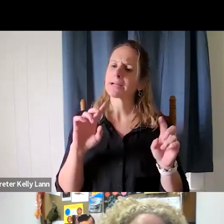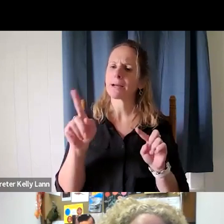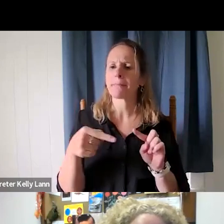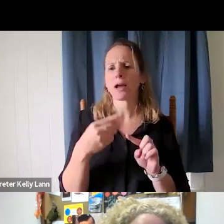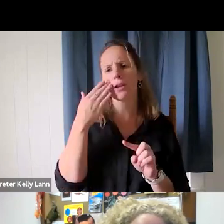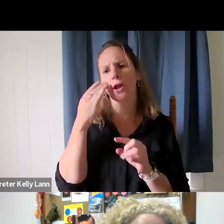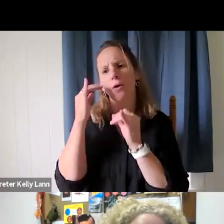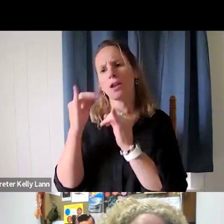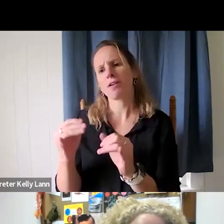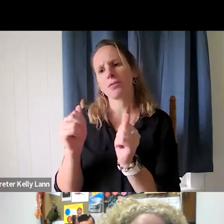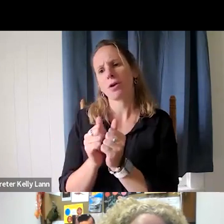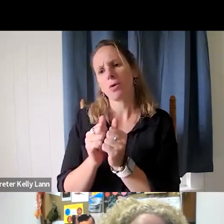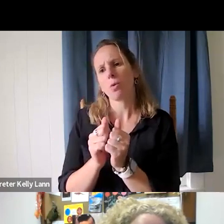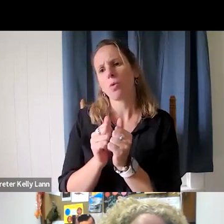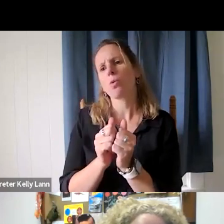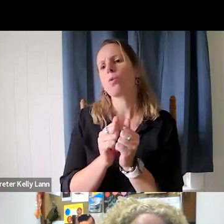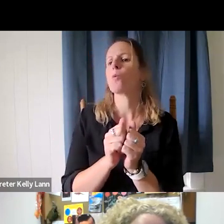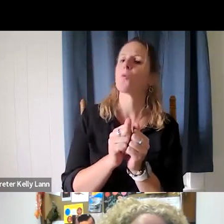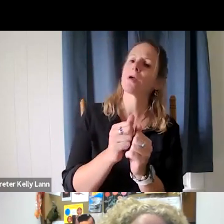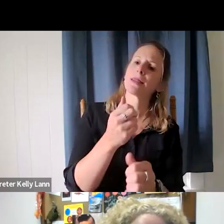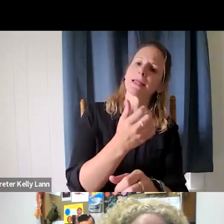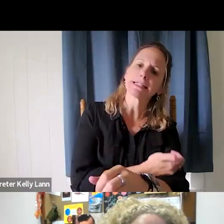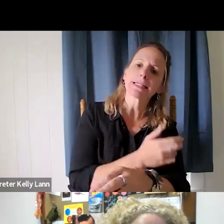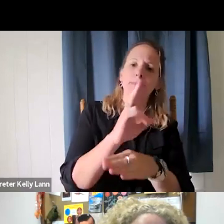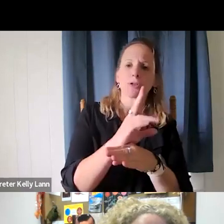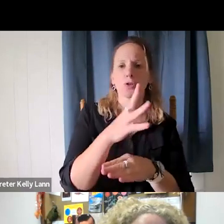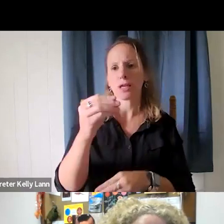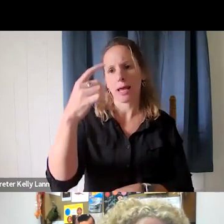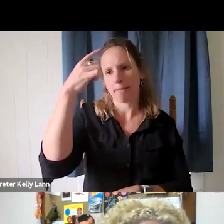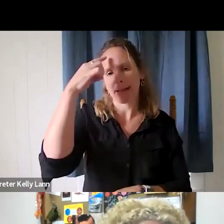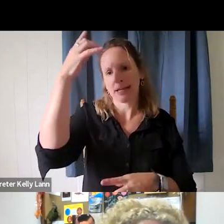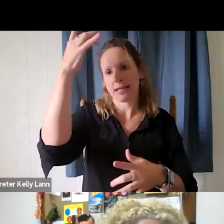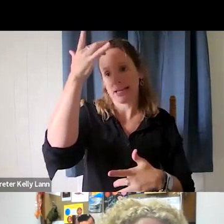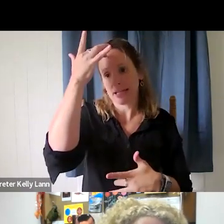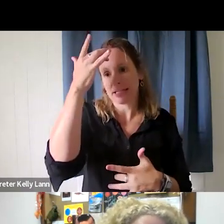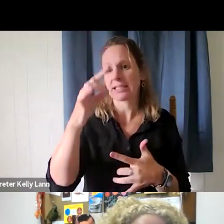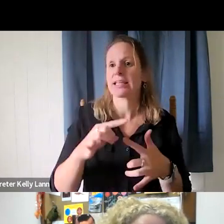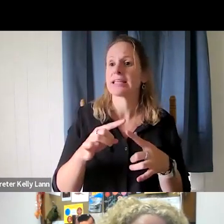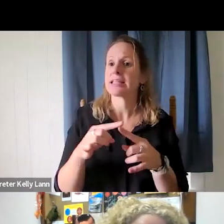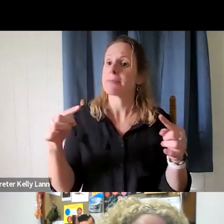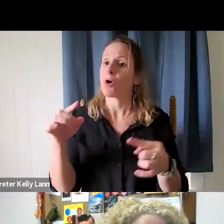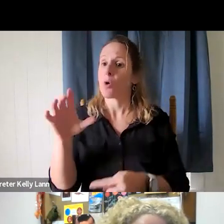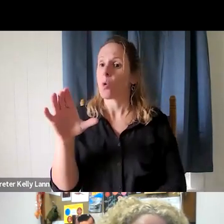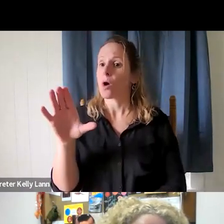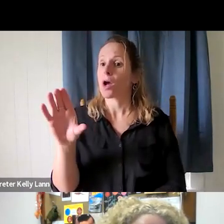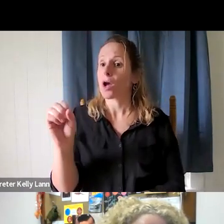with co-occurring substance use disorders and a mental illness as opposed to a co-occurring substance use disorder